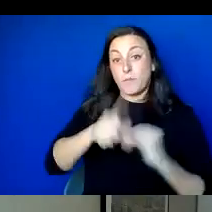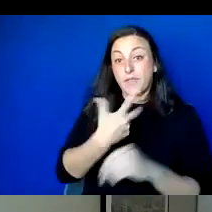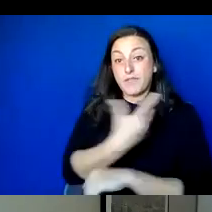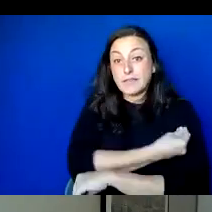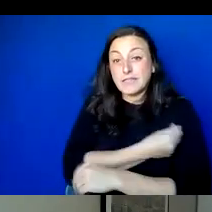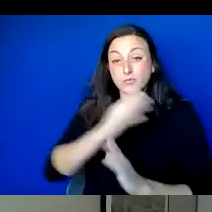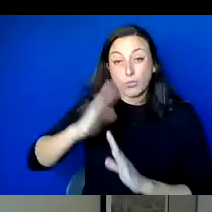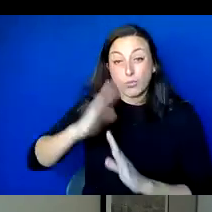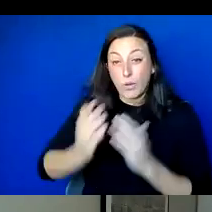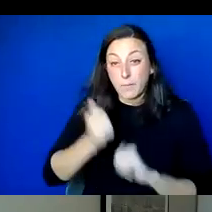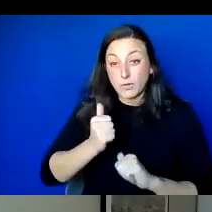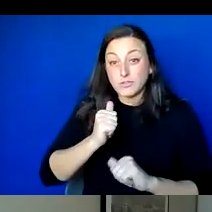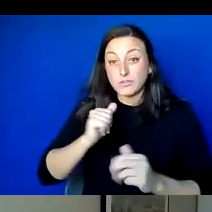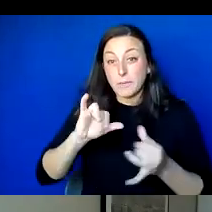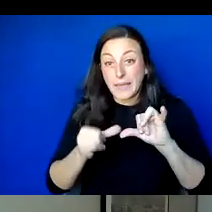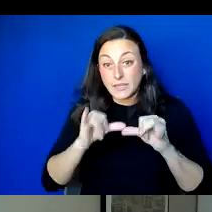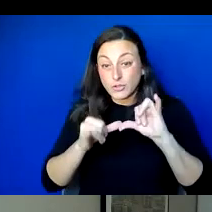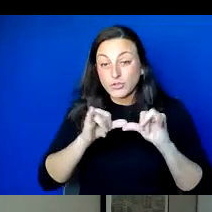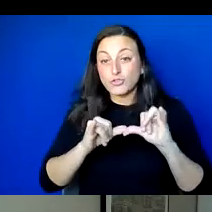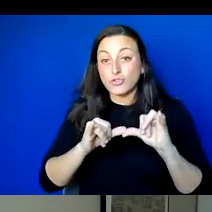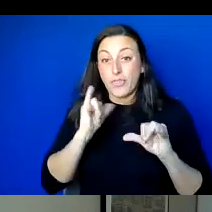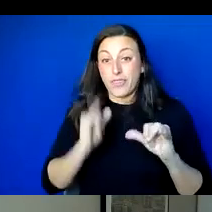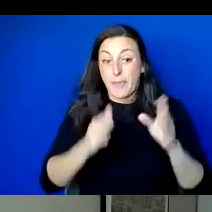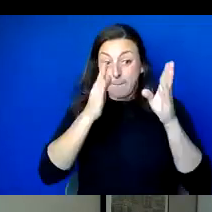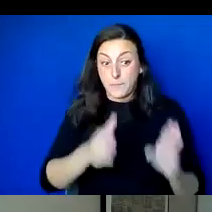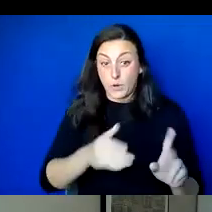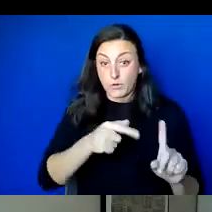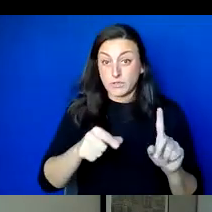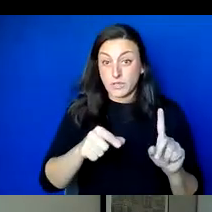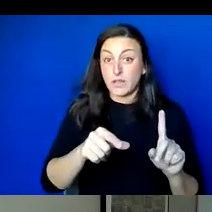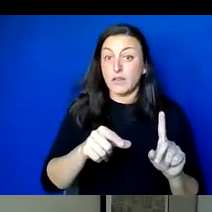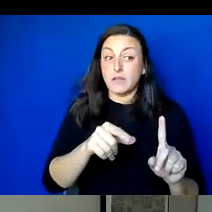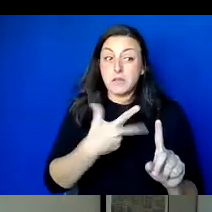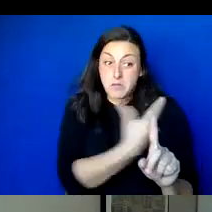is whether individuals developed symptomatic infection. And so there's always the small